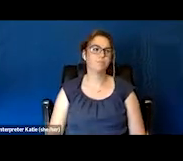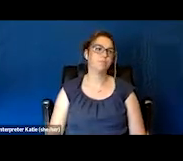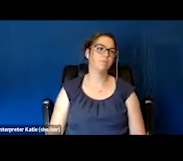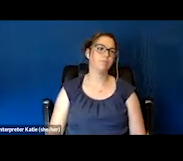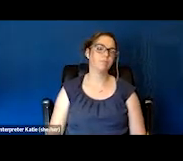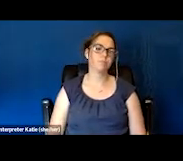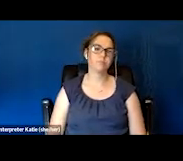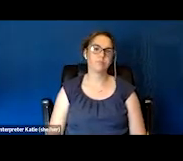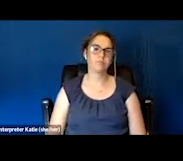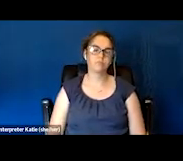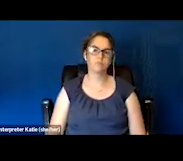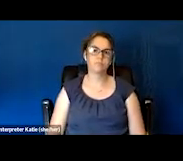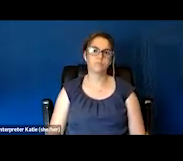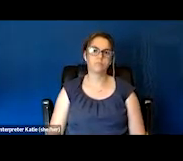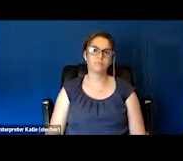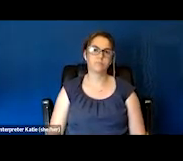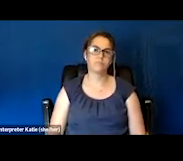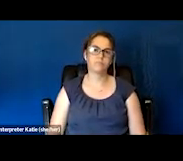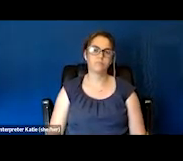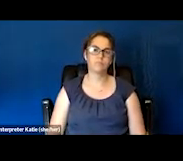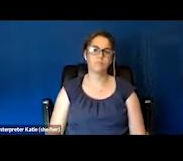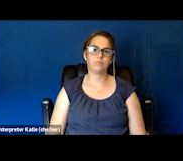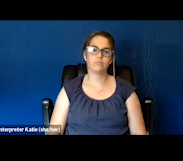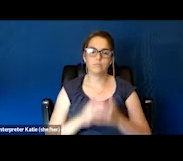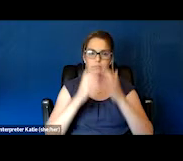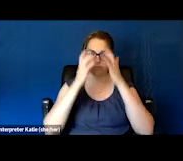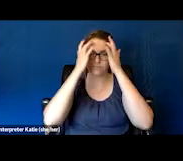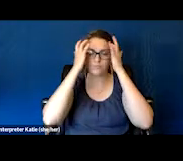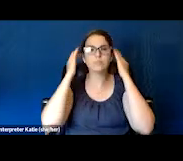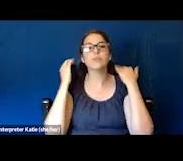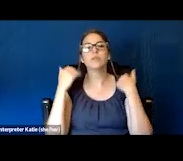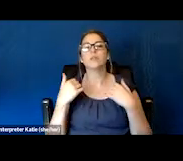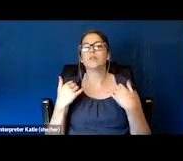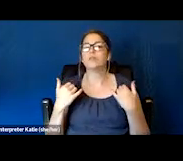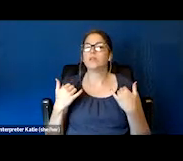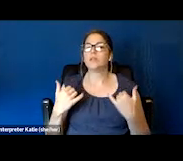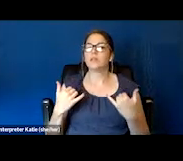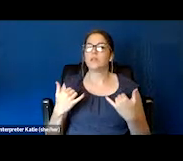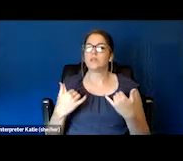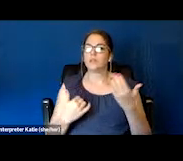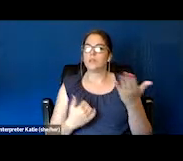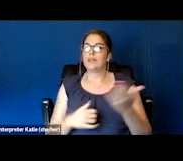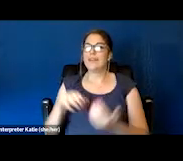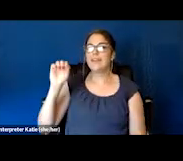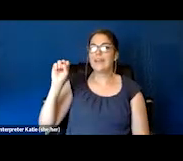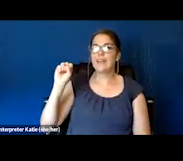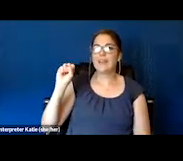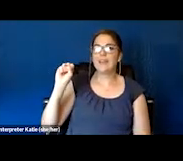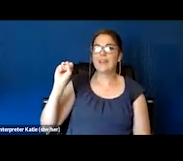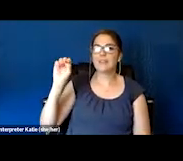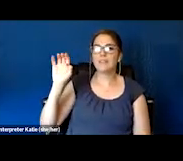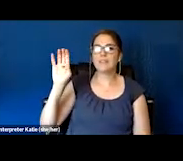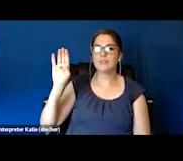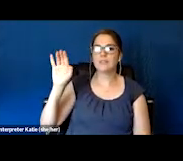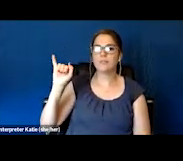Next we wanna talk about the SBIRT, which stands for screening, brief intervention and referral to treatment.